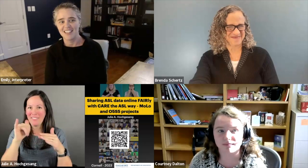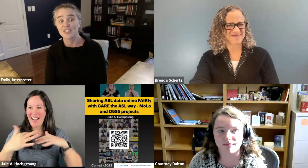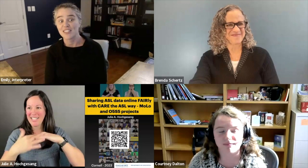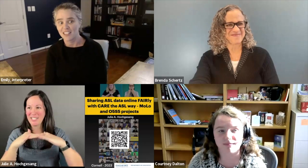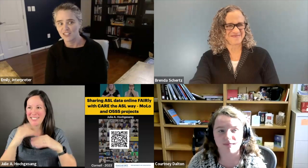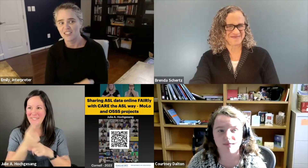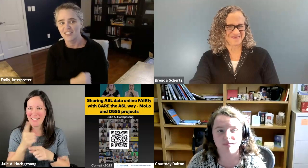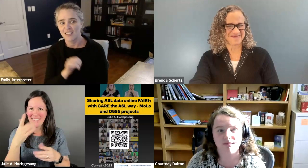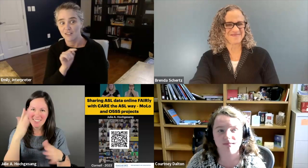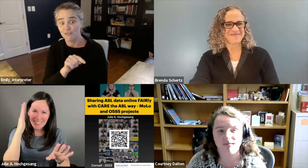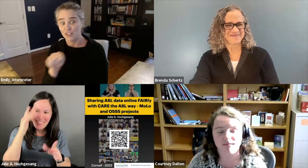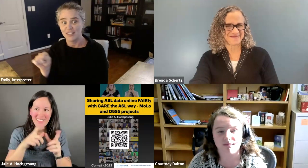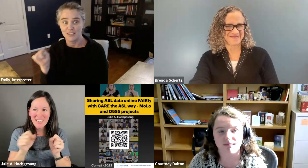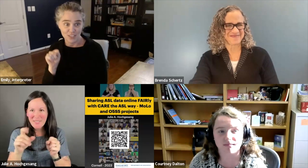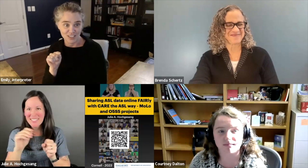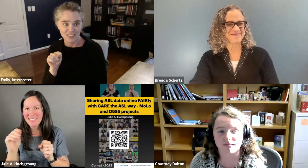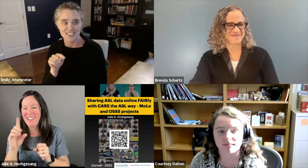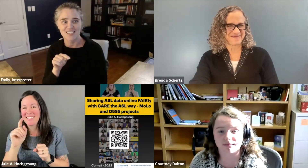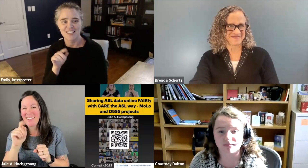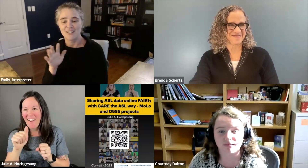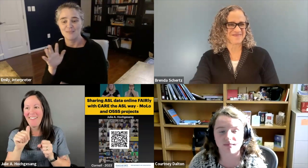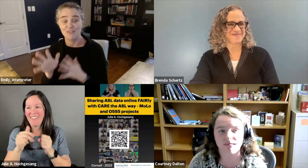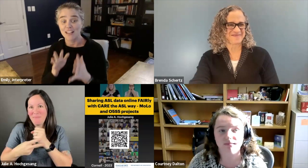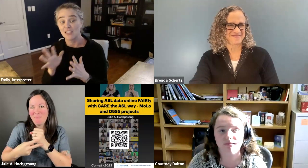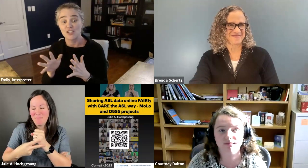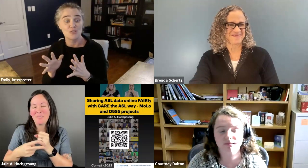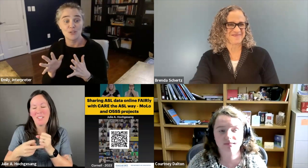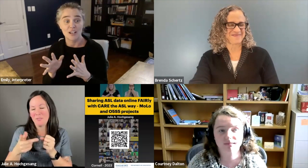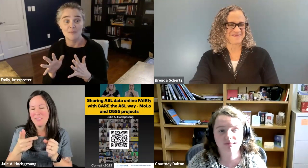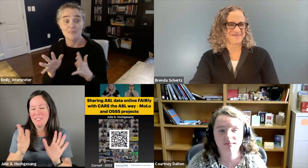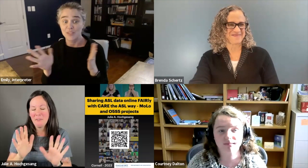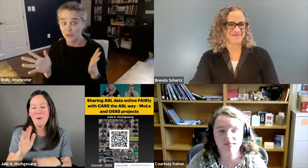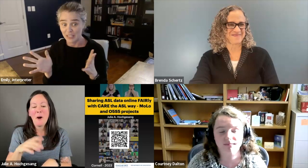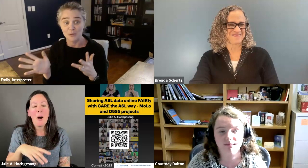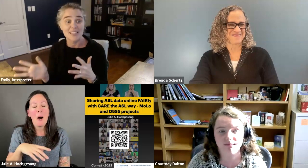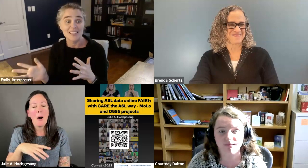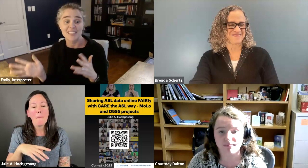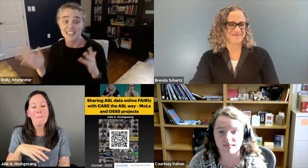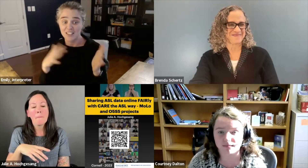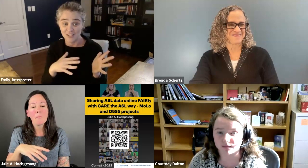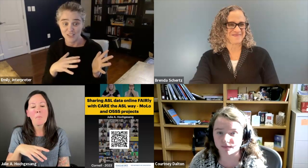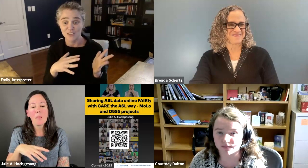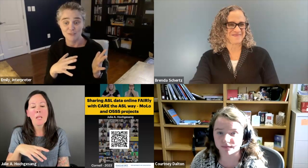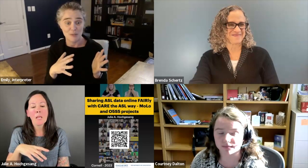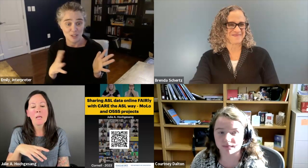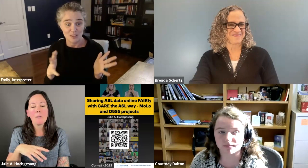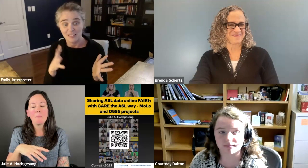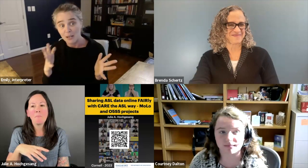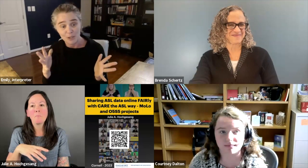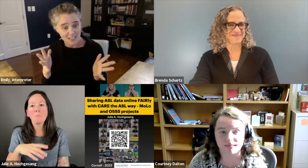intersections of various fields the fact that you know Linguistics and also are familiar with the library